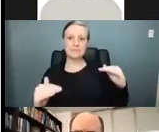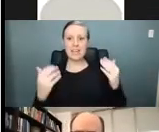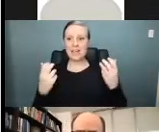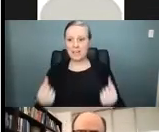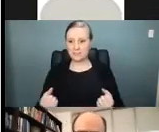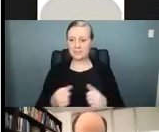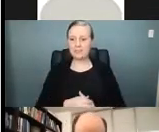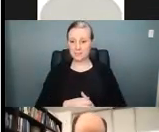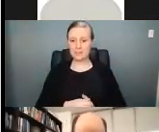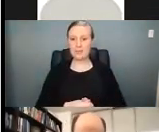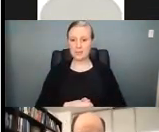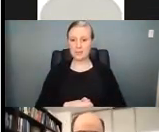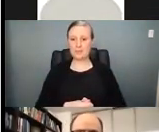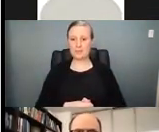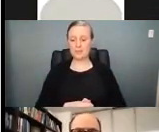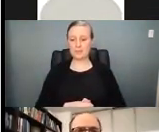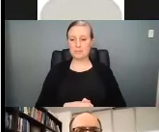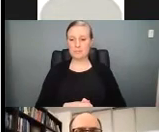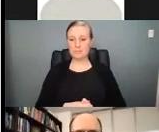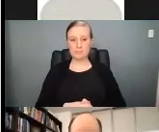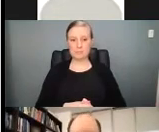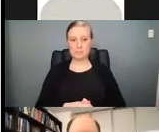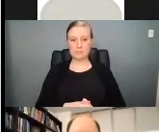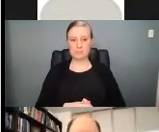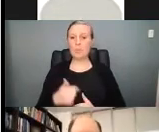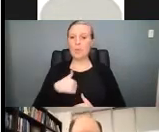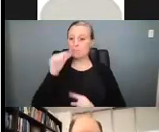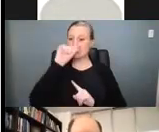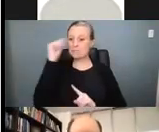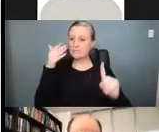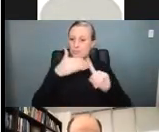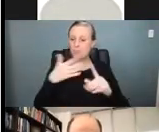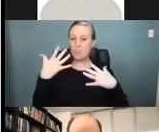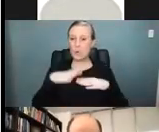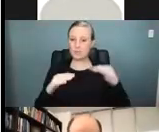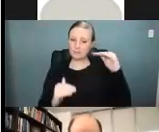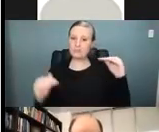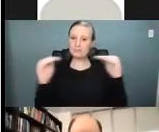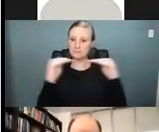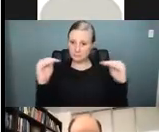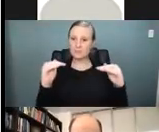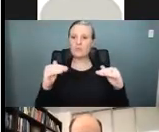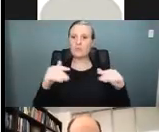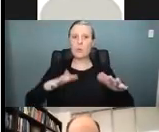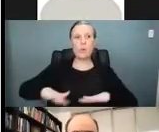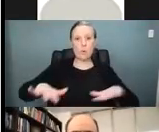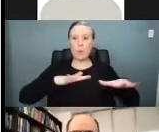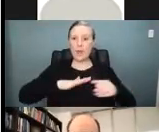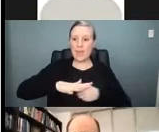internet. And we need to bear that significantly in mind when we're thinking of the kinds of